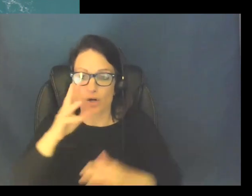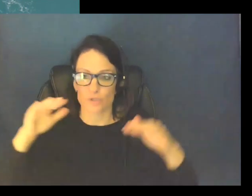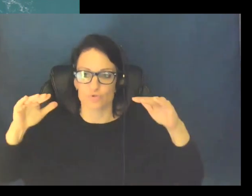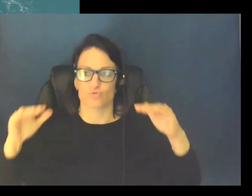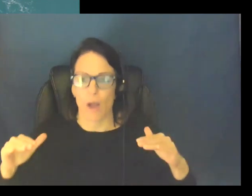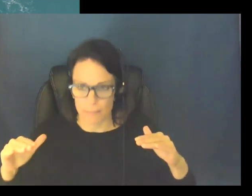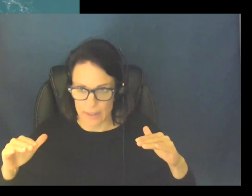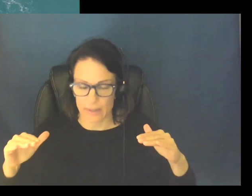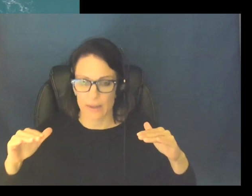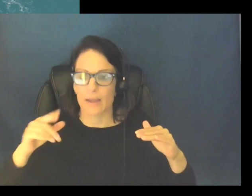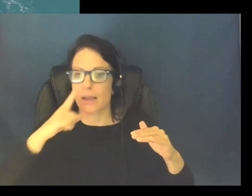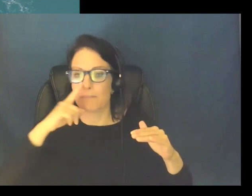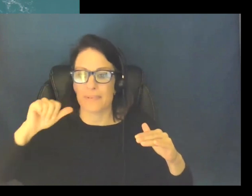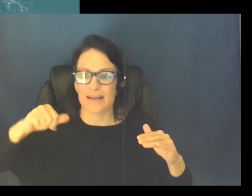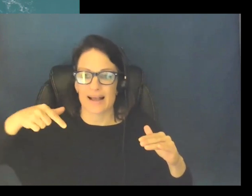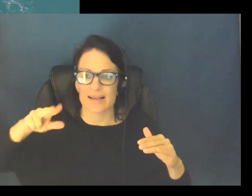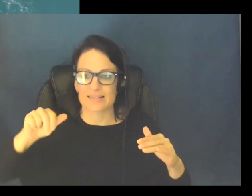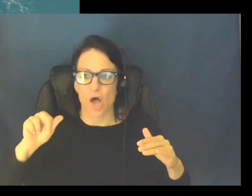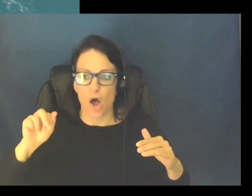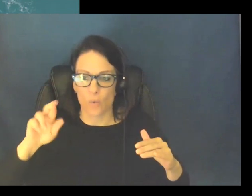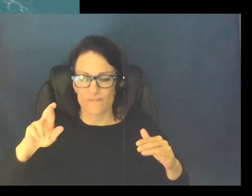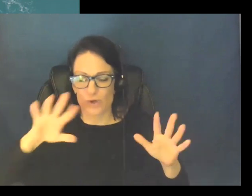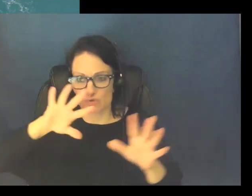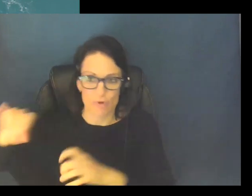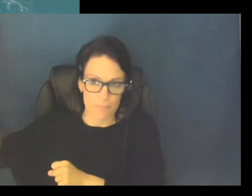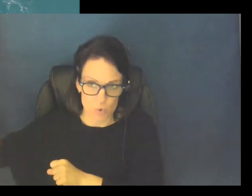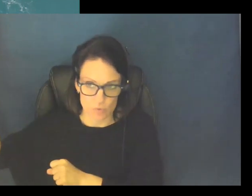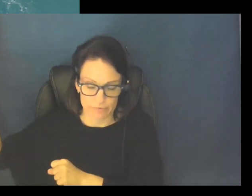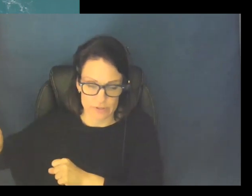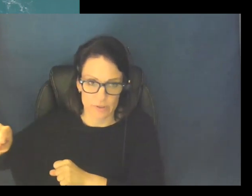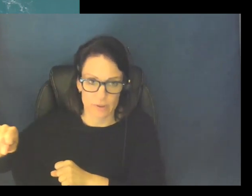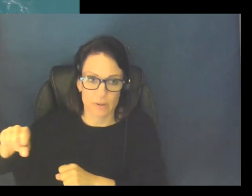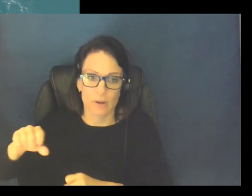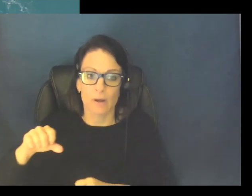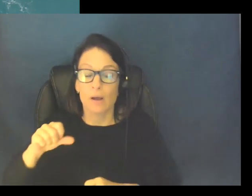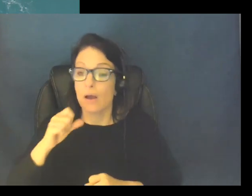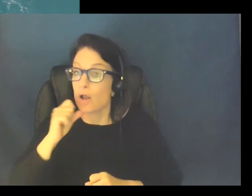and ensuring that native species have the opportunity to thrive, combating these innovative species is a critical component to the conservation efforts and requires the collective government community and individual approach. Thank you.